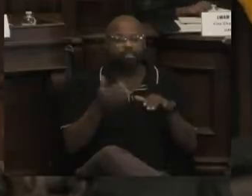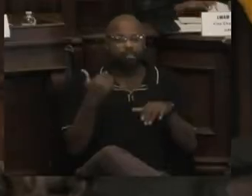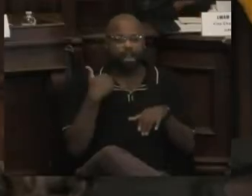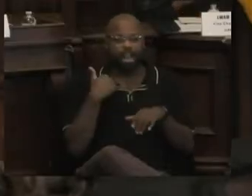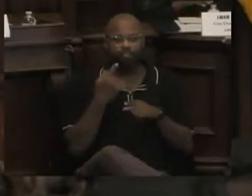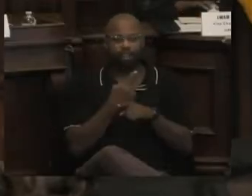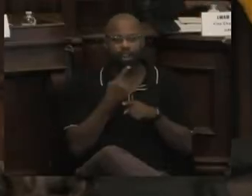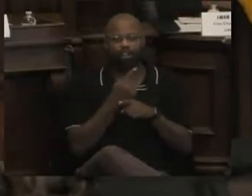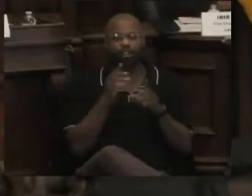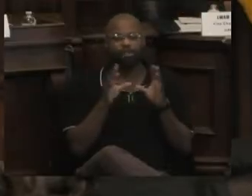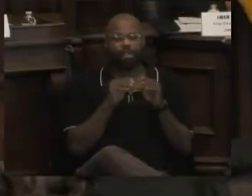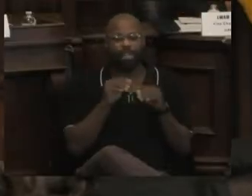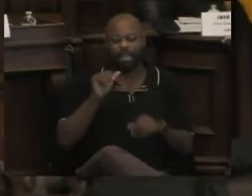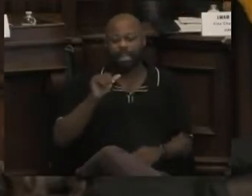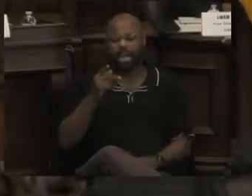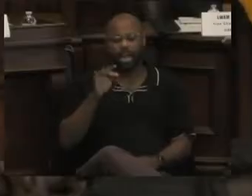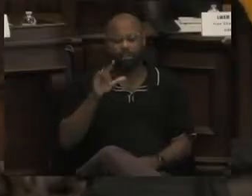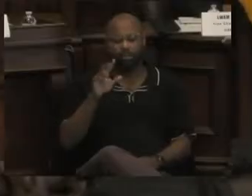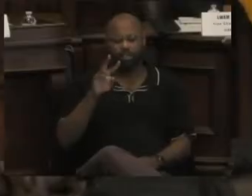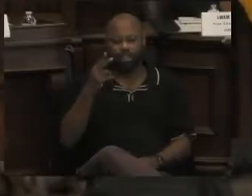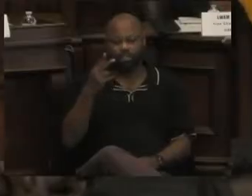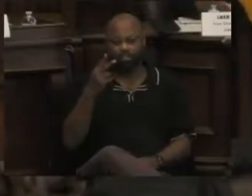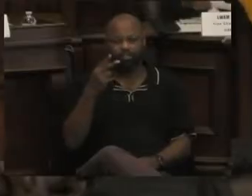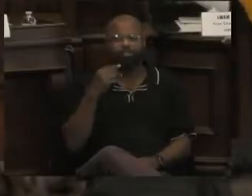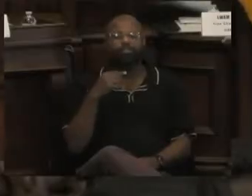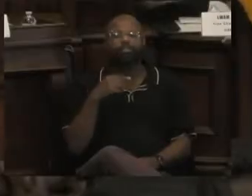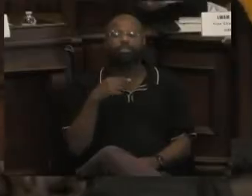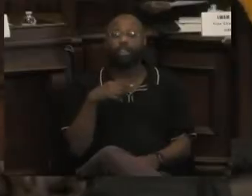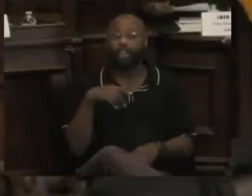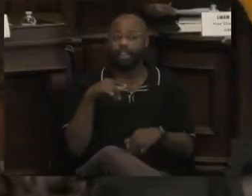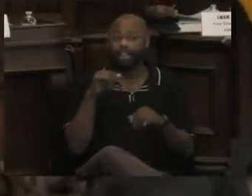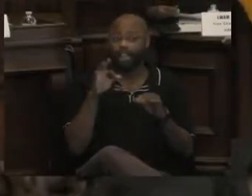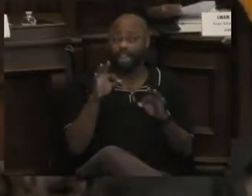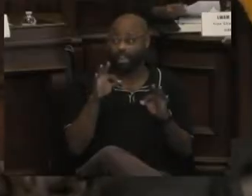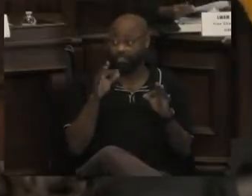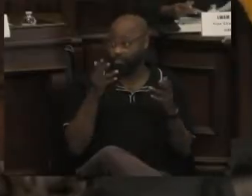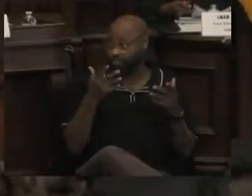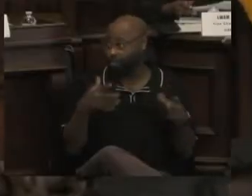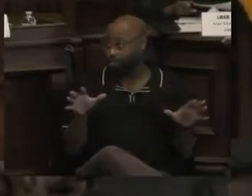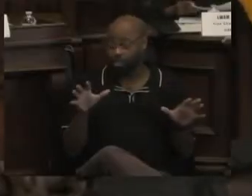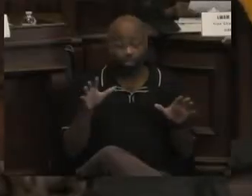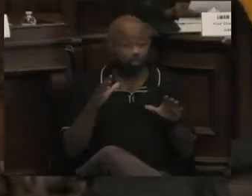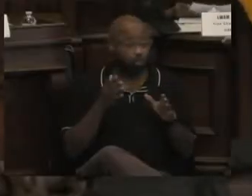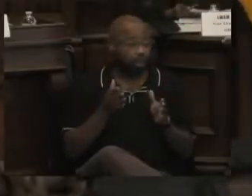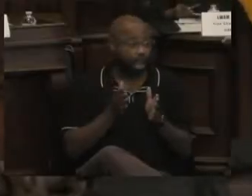hopefully everyone had a chance to review the minutes from our